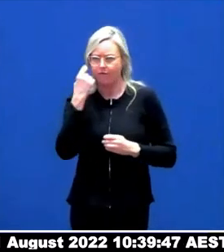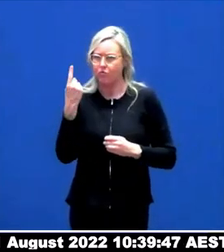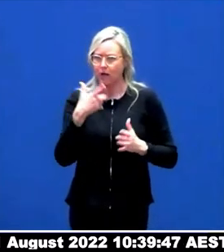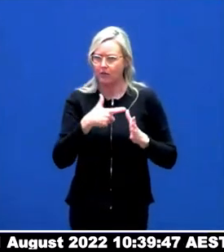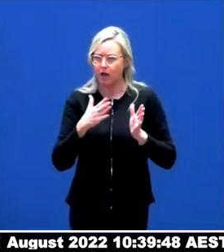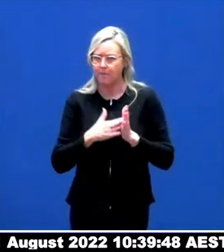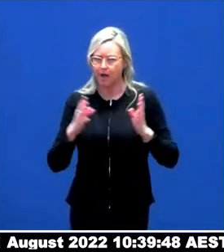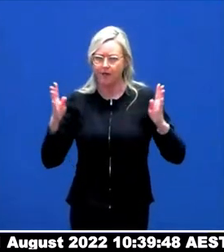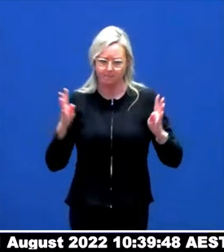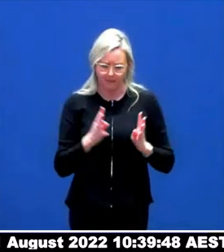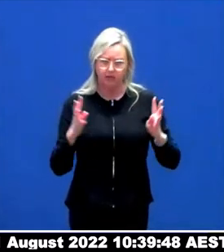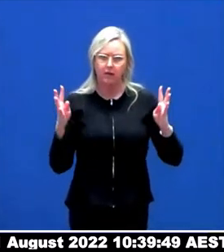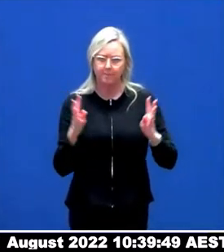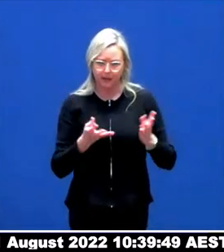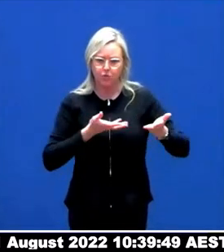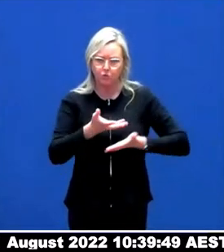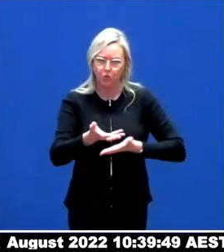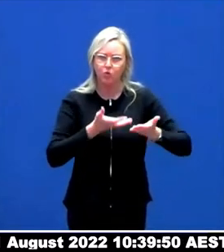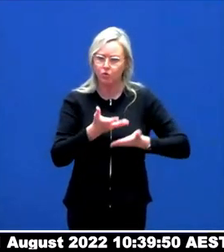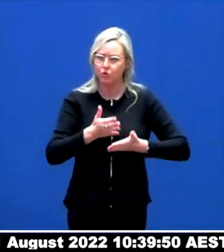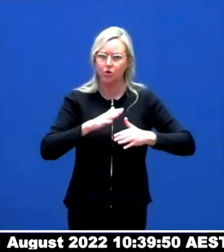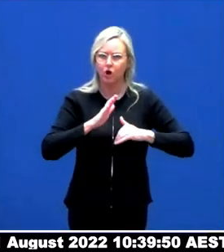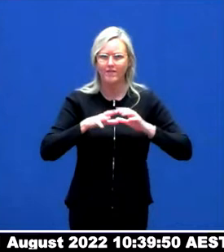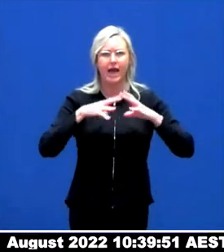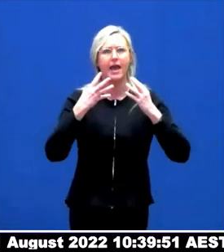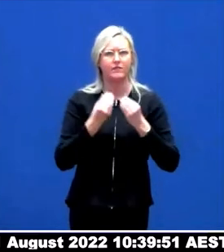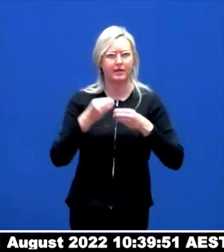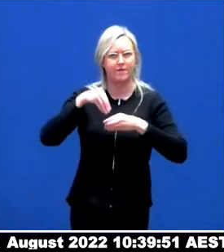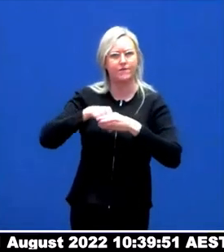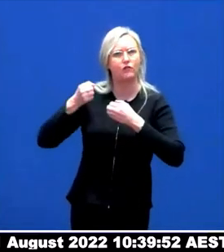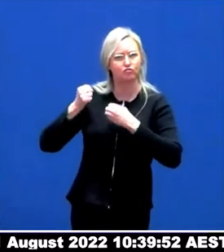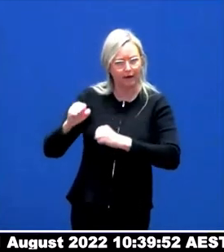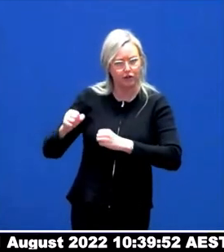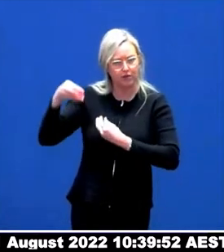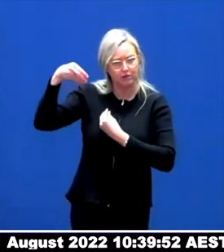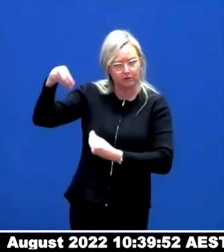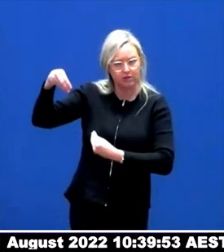discuss all the issues as part of the Strategy, and as I just mentioned before,